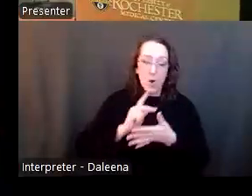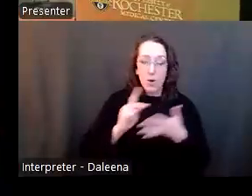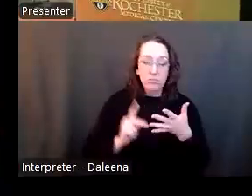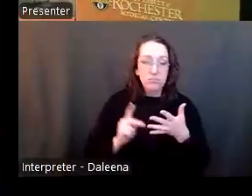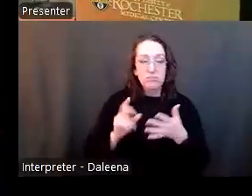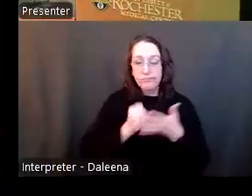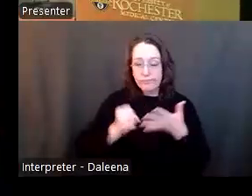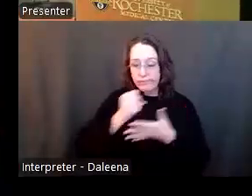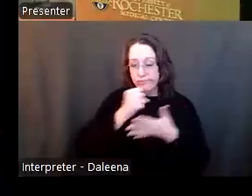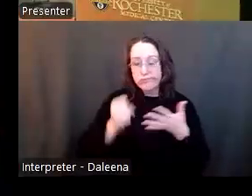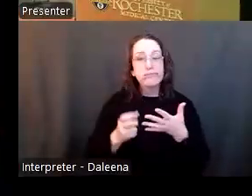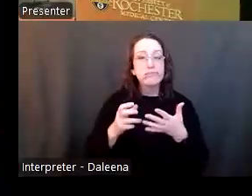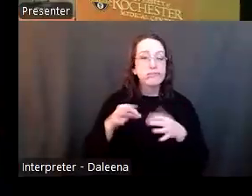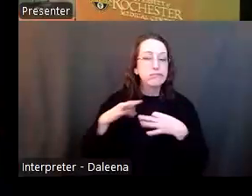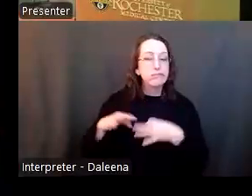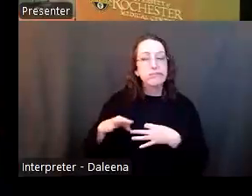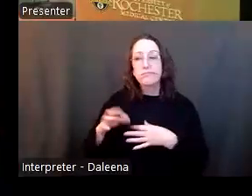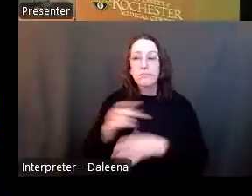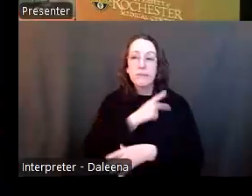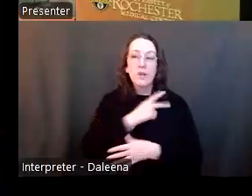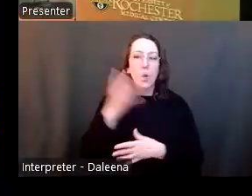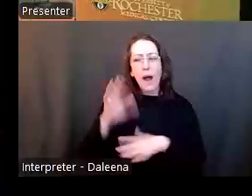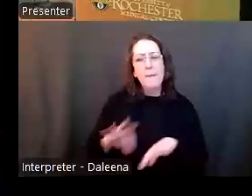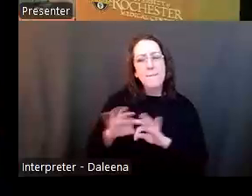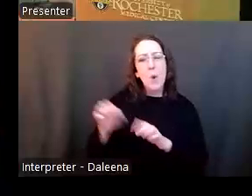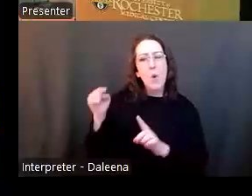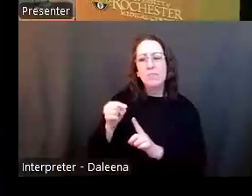from the patient on why they were most important and then that would be documented into a flow